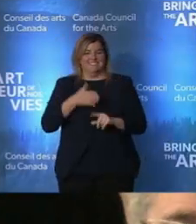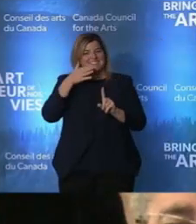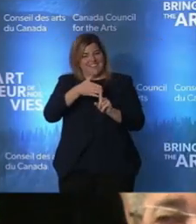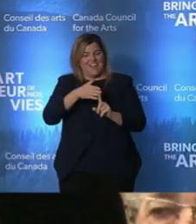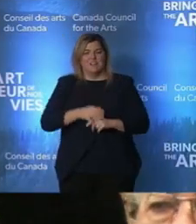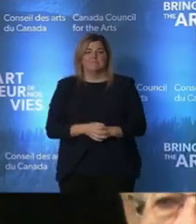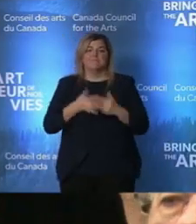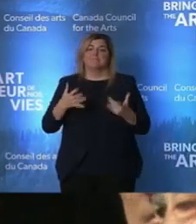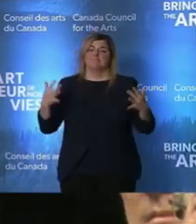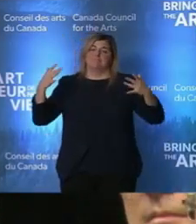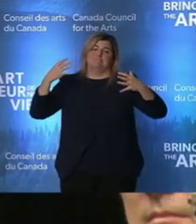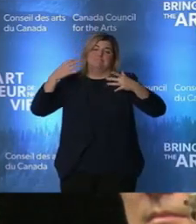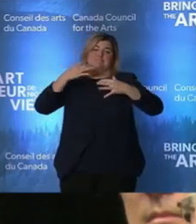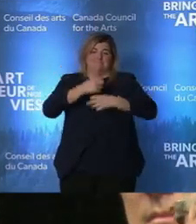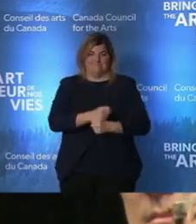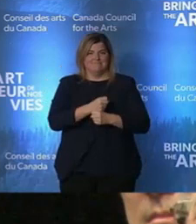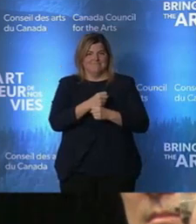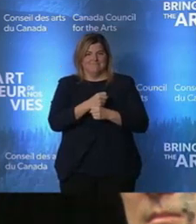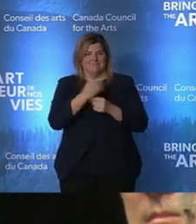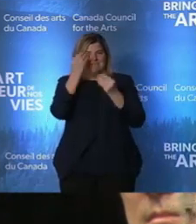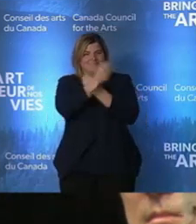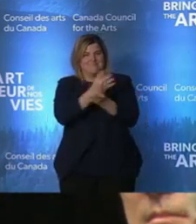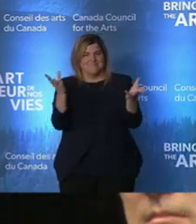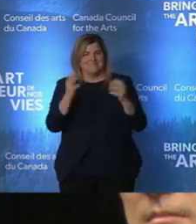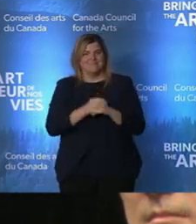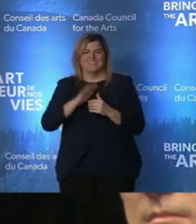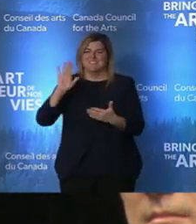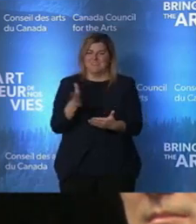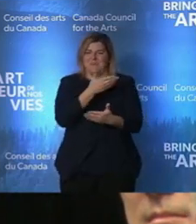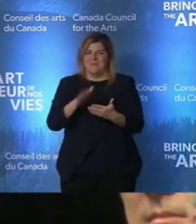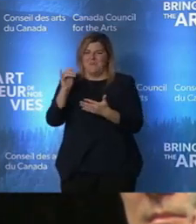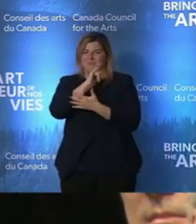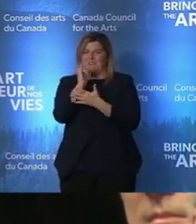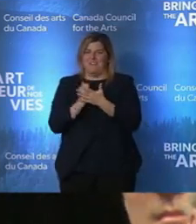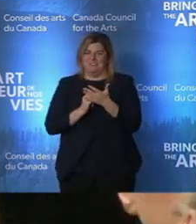to listen now to a singing performance from the singer Erta Ekosso,